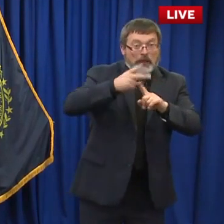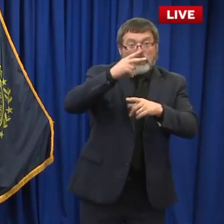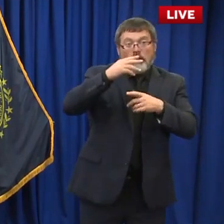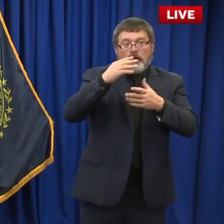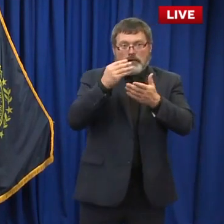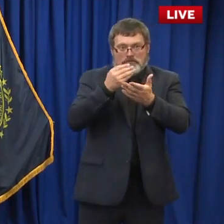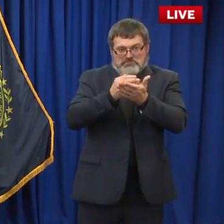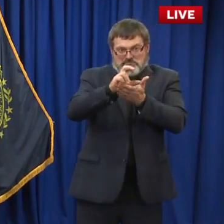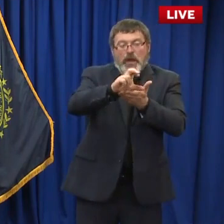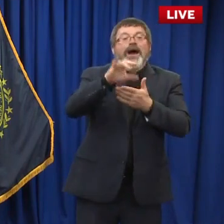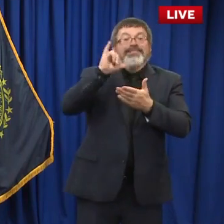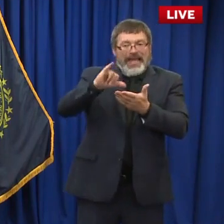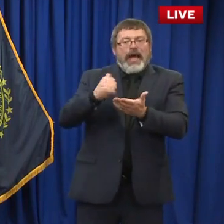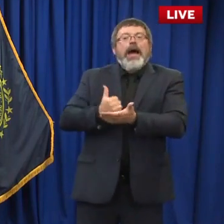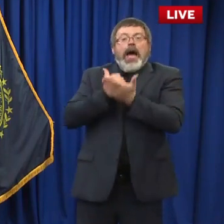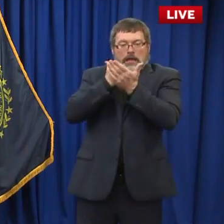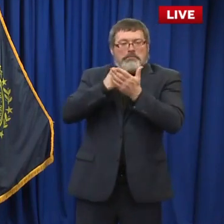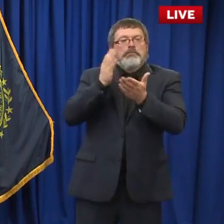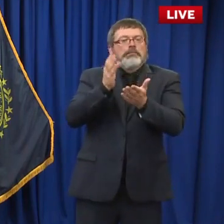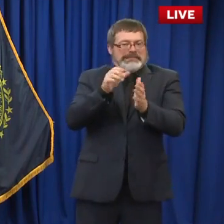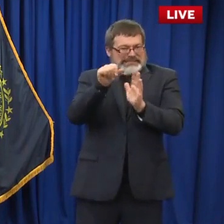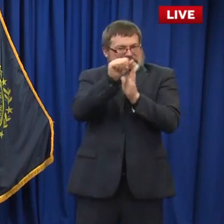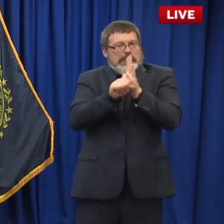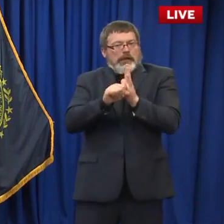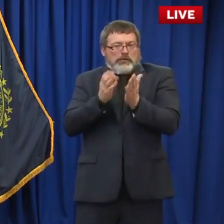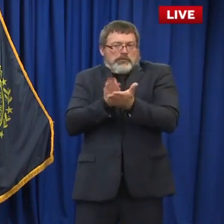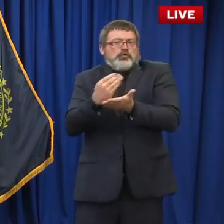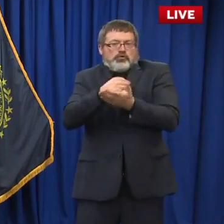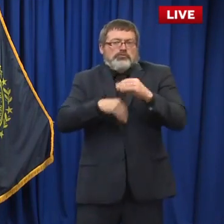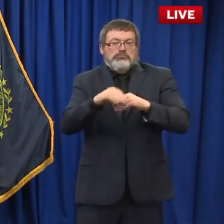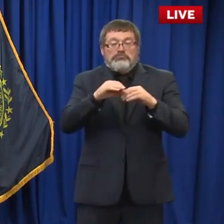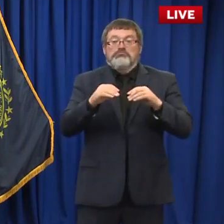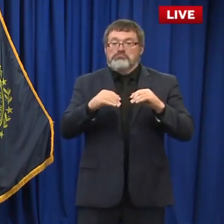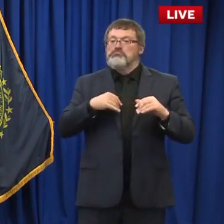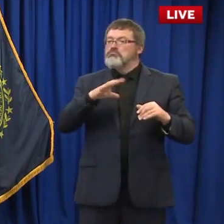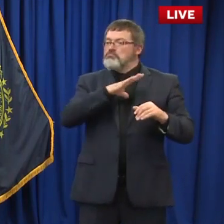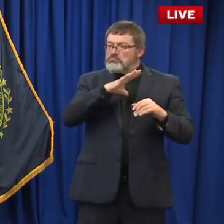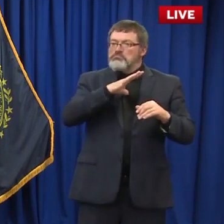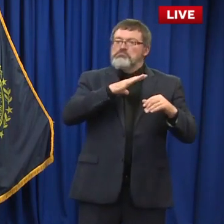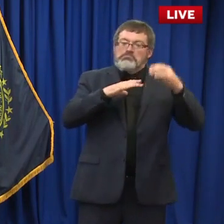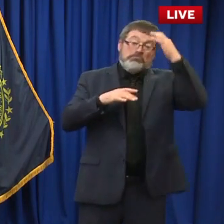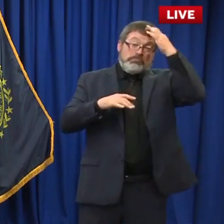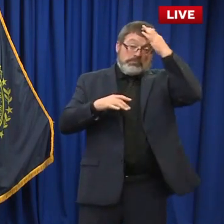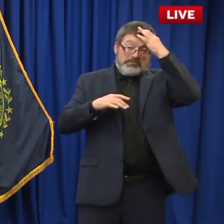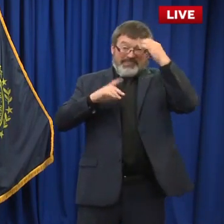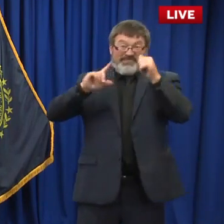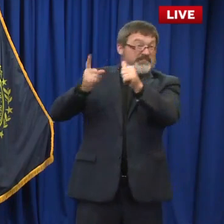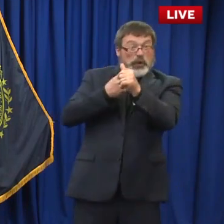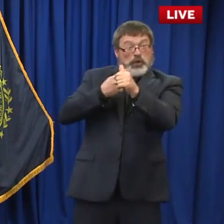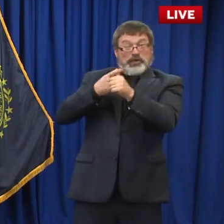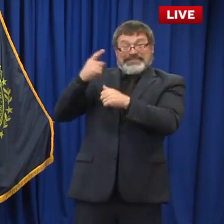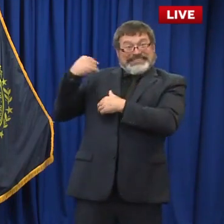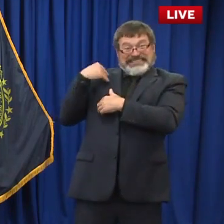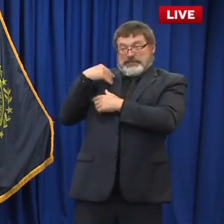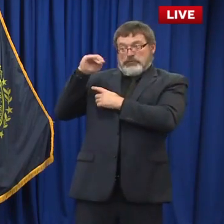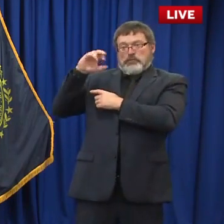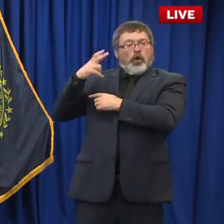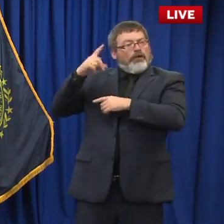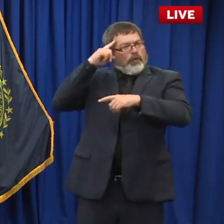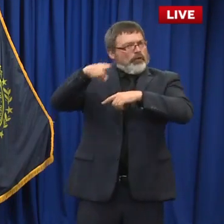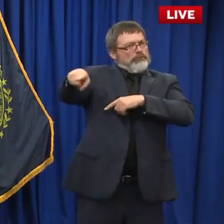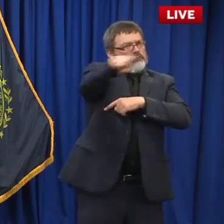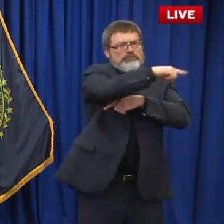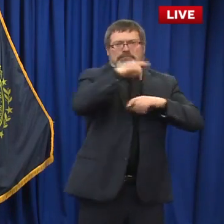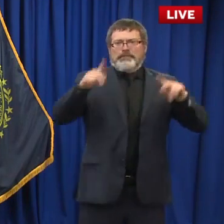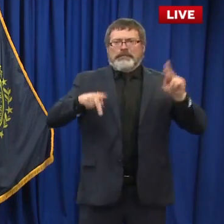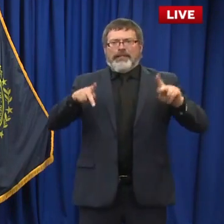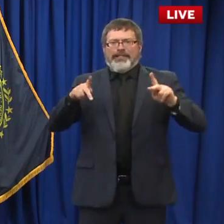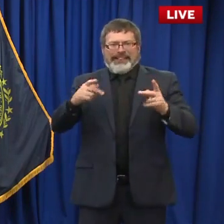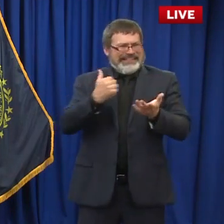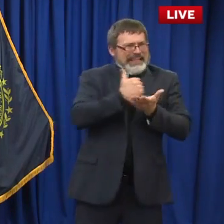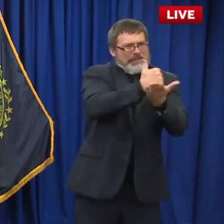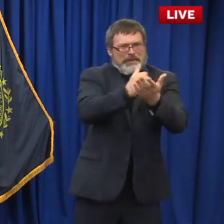THEY WERE VERY CLEAR THAT THE C.A.R.E.S. ACT MONEY THAT THE STATE RECEIVED WAS TO BE SPENT QUICKLY, IT WAS RELIEF MONEY, IT WAS TO GO OUT STRICTLY FOR RELIEF, AND WE UNDERSTOOD THAT